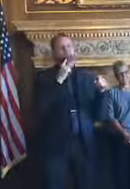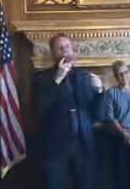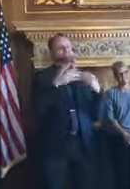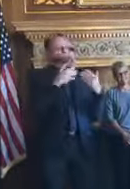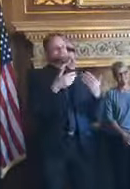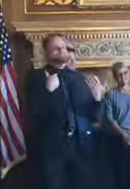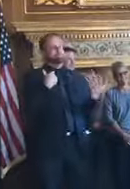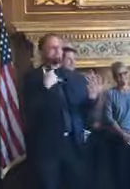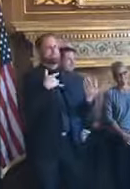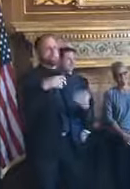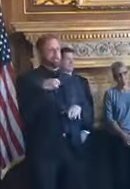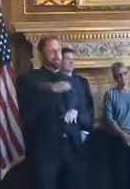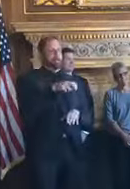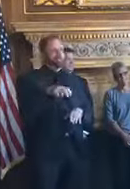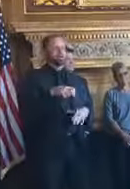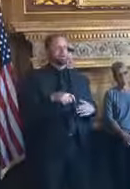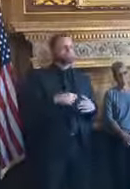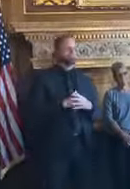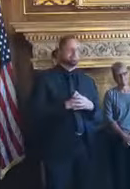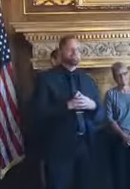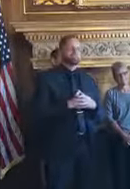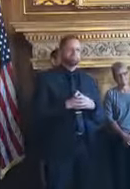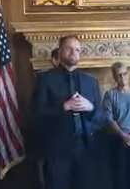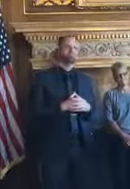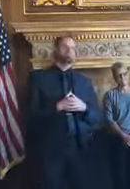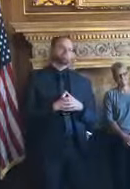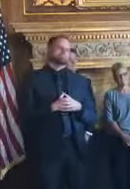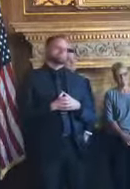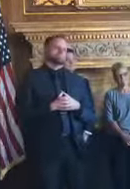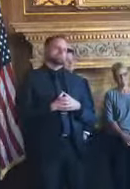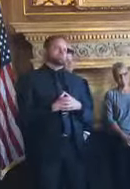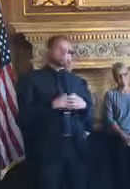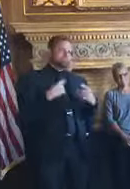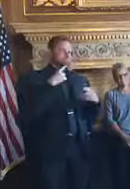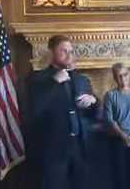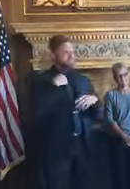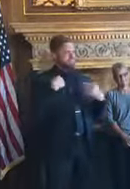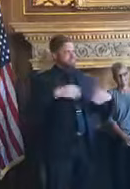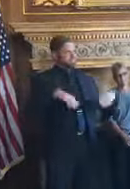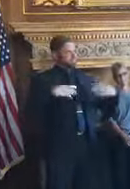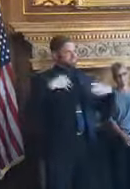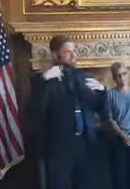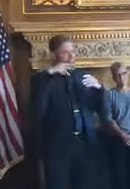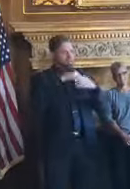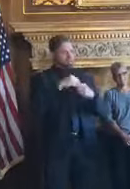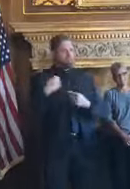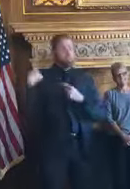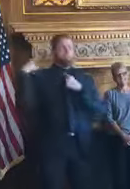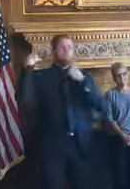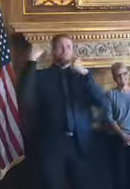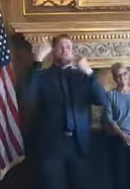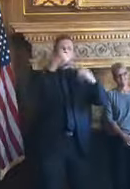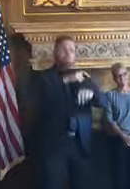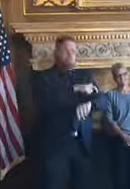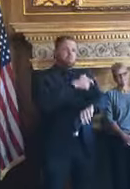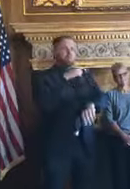We are talking about the difference, in some cases, about life and death. Life and death of someone accused of a crime.